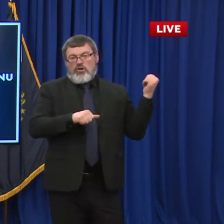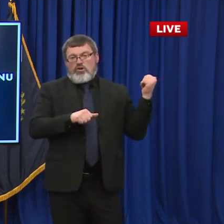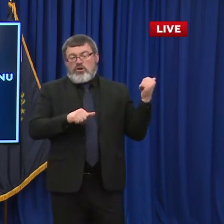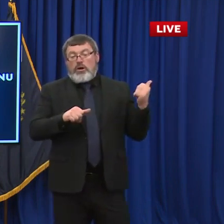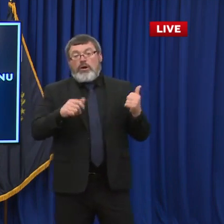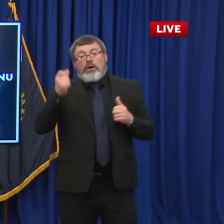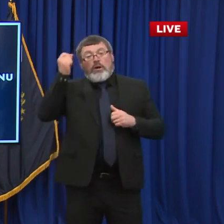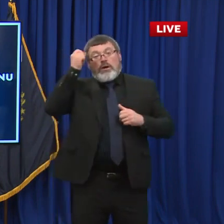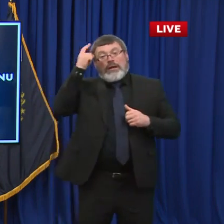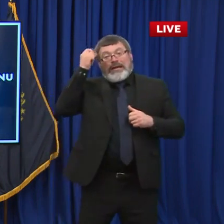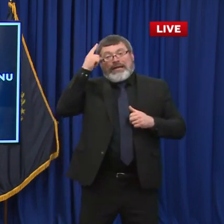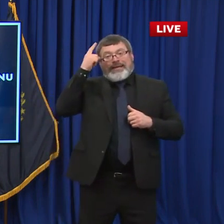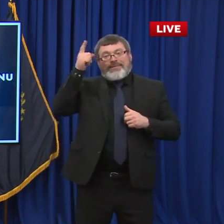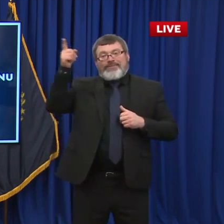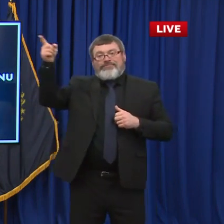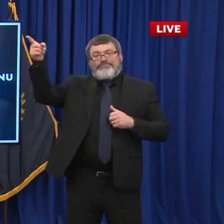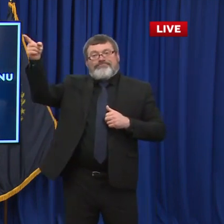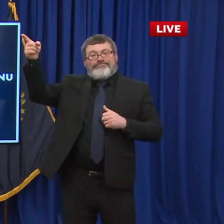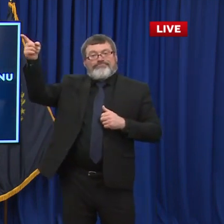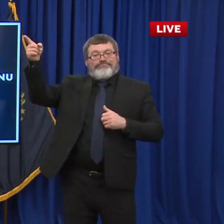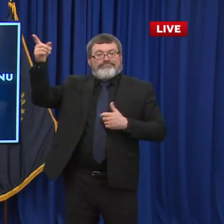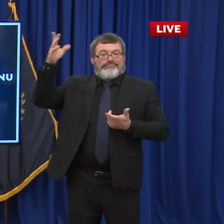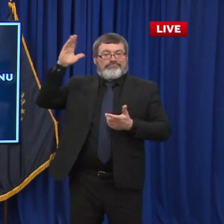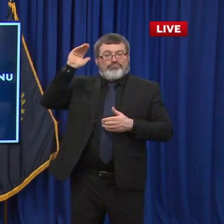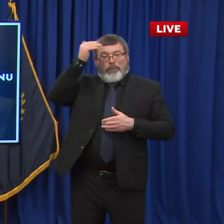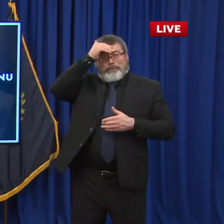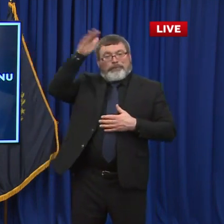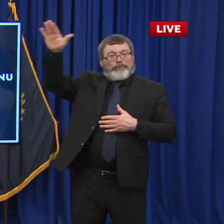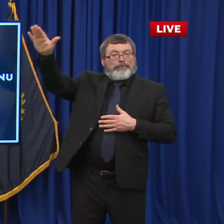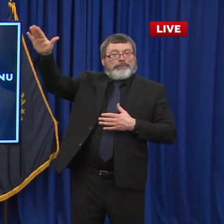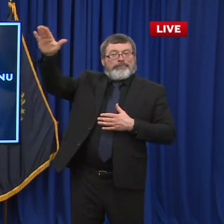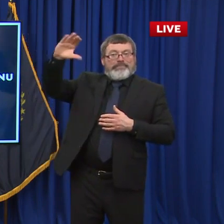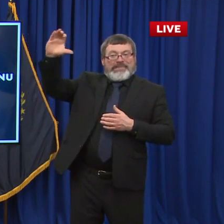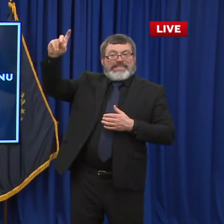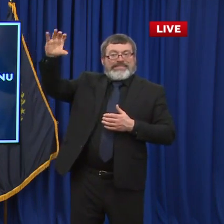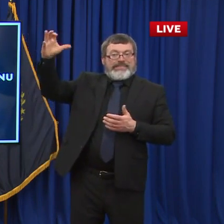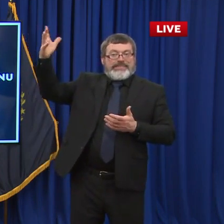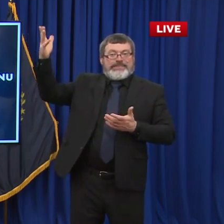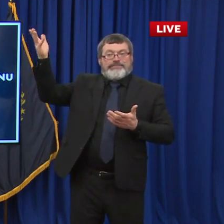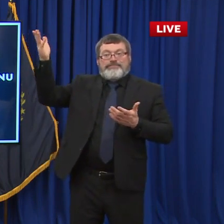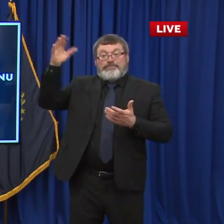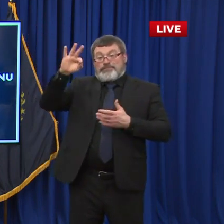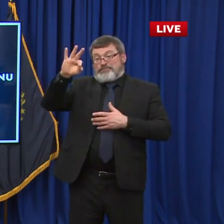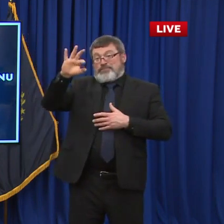WE’VE MANAGED VERY WELL. I THINK WE WITH THAT. IT’S IMPORTANT THAT WASHINGTON DO SOMETHING.